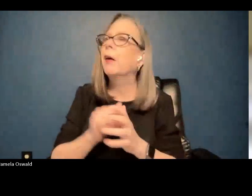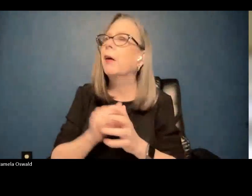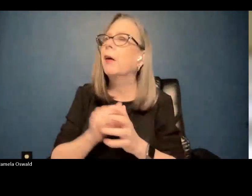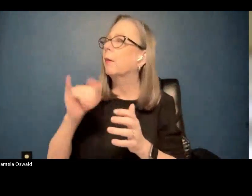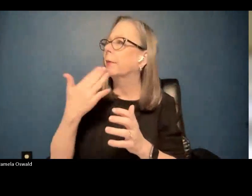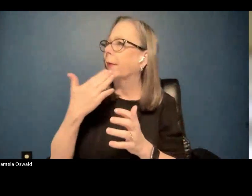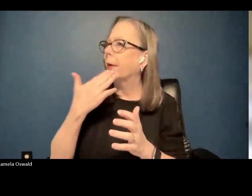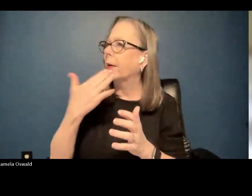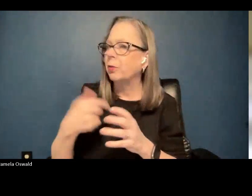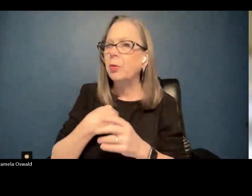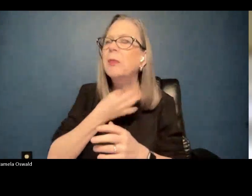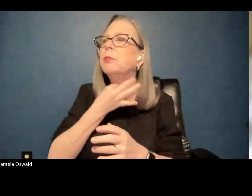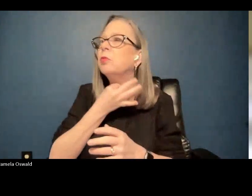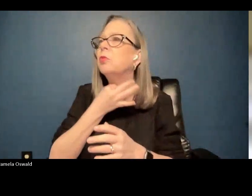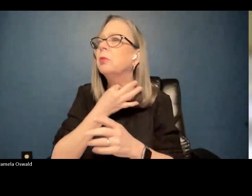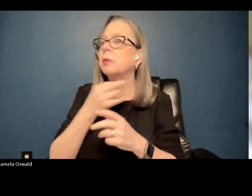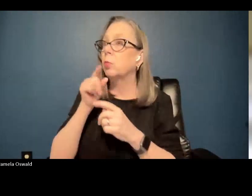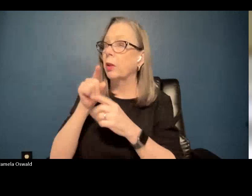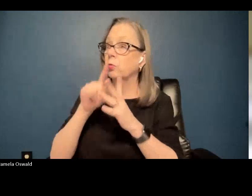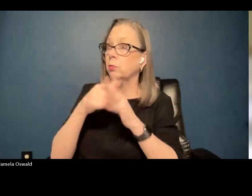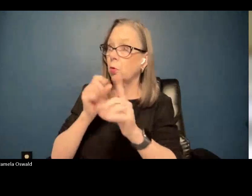can you share kind of how you went about it,